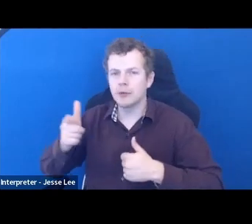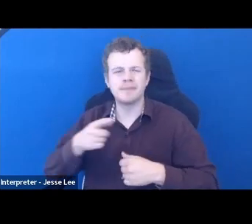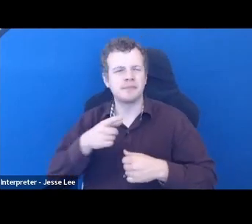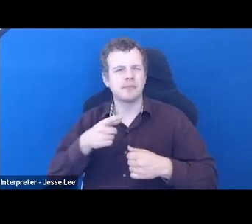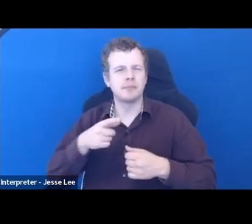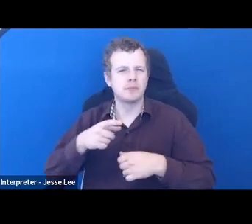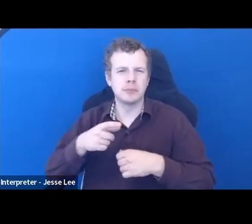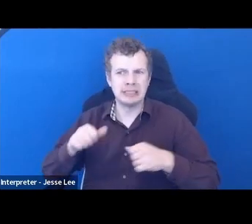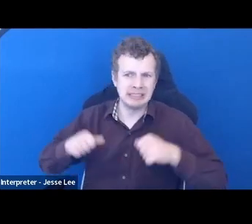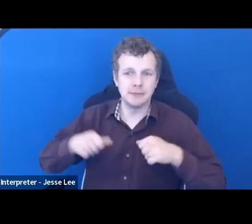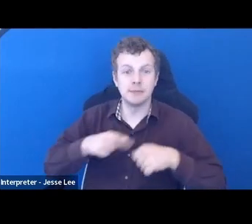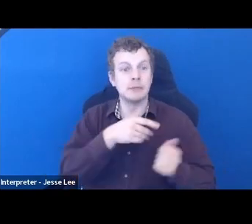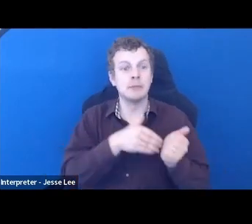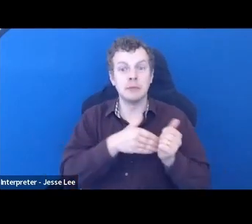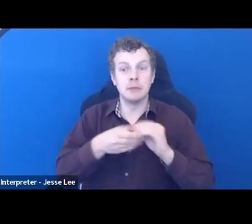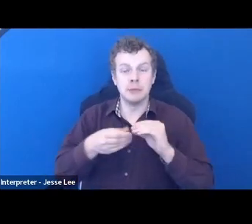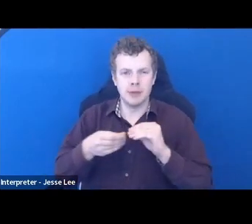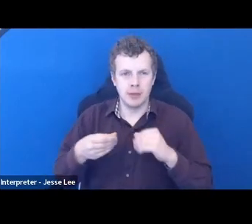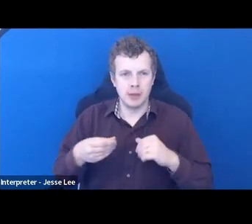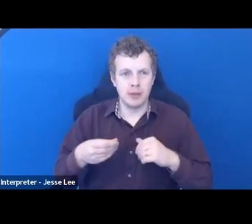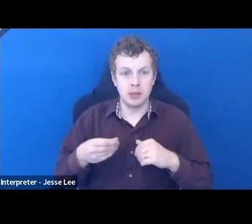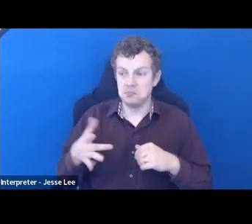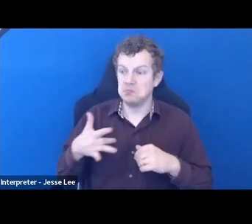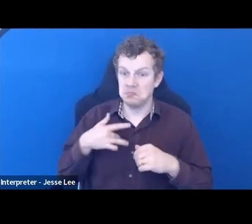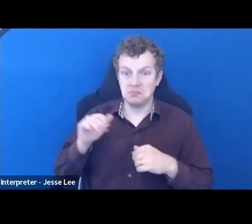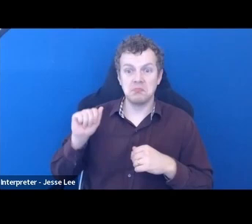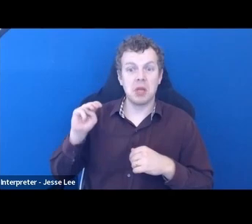If amplification is indicated then I think it should be tried robustly.